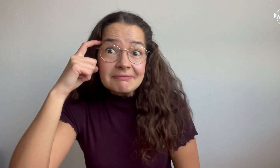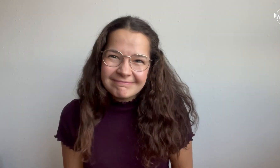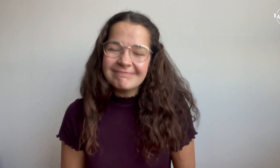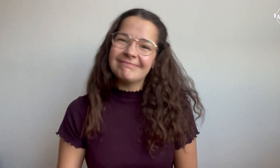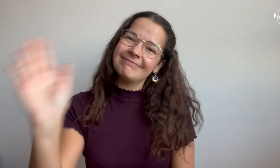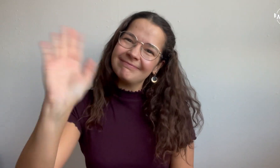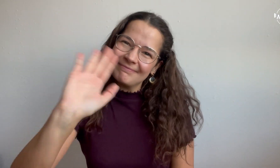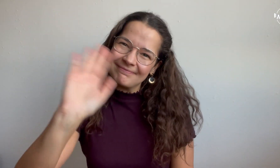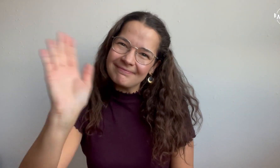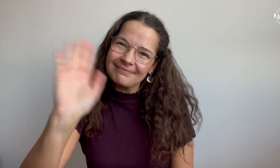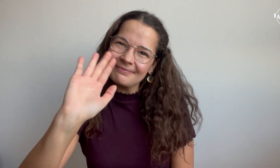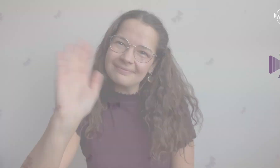Bye!